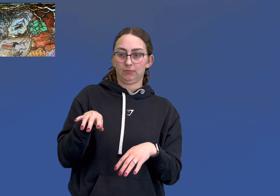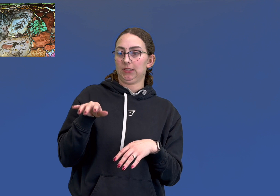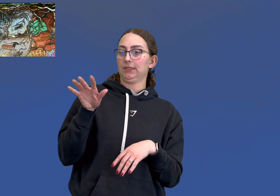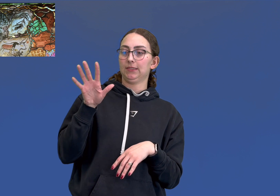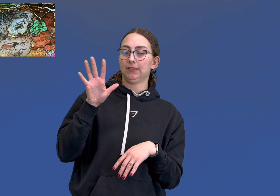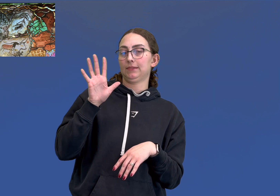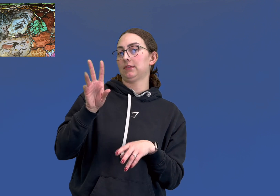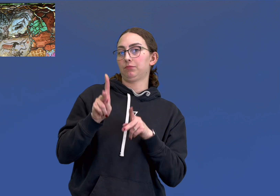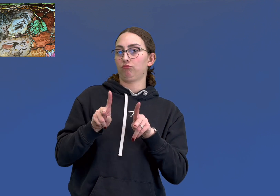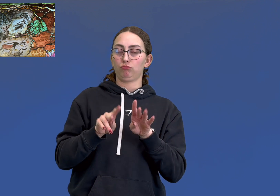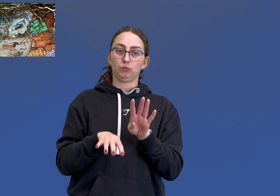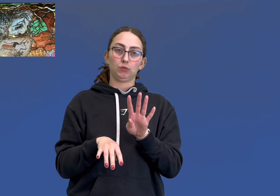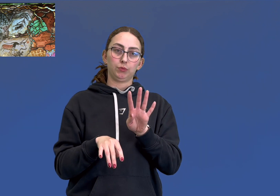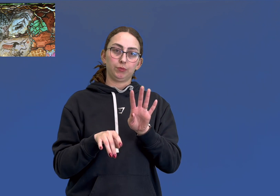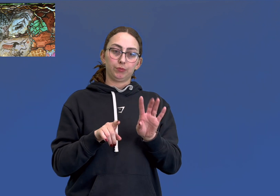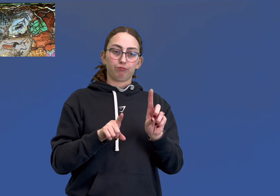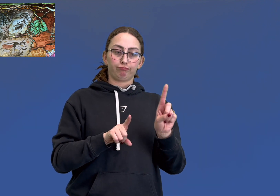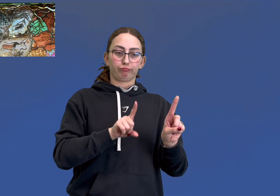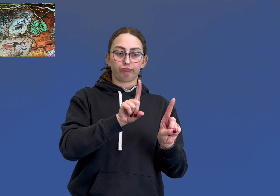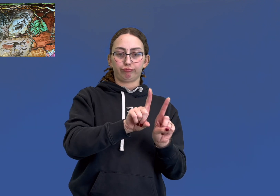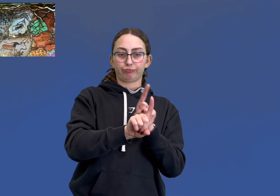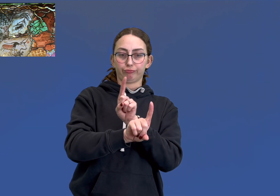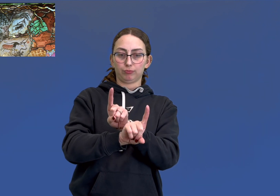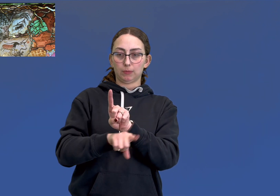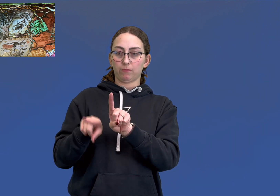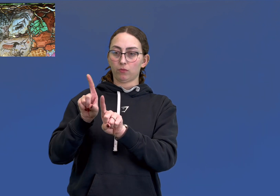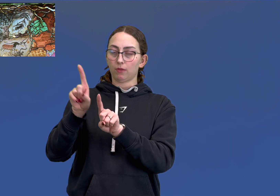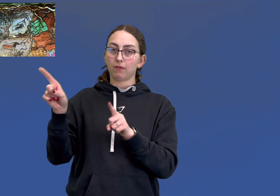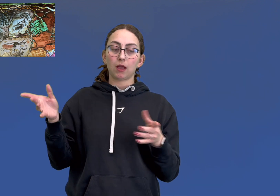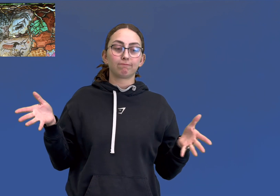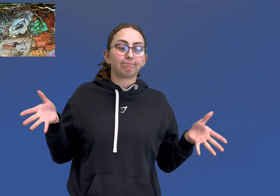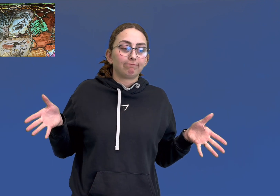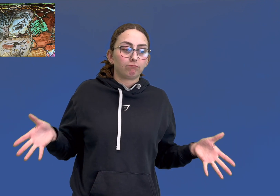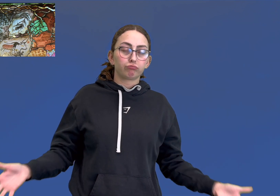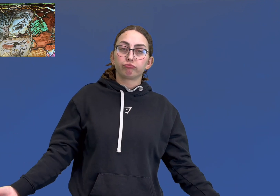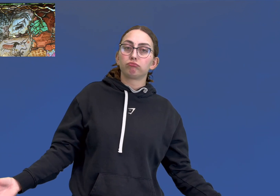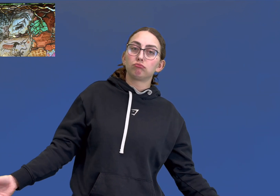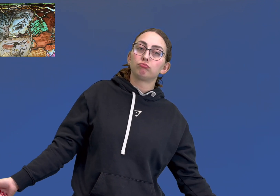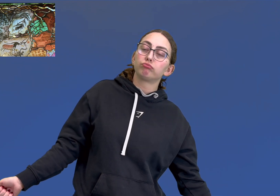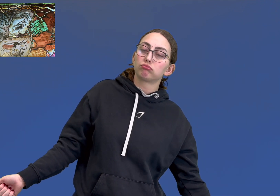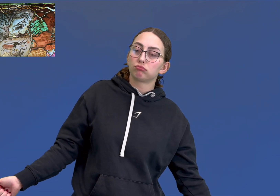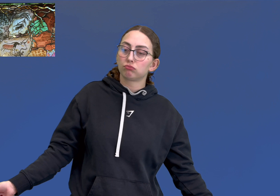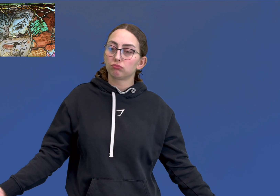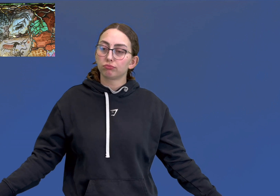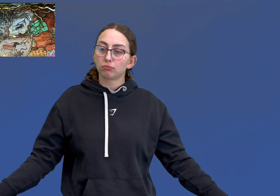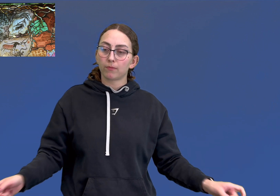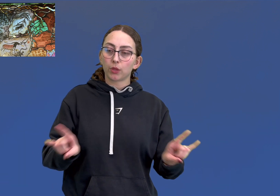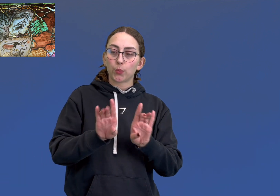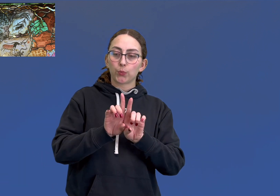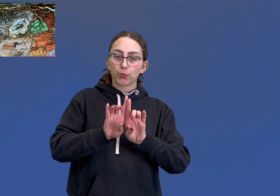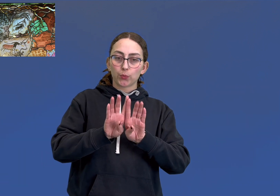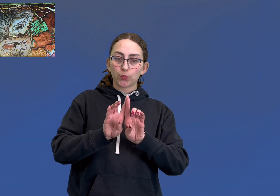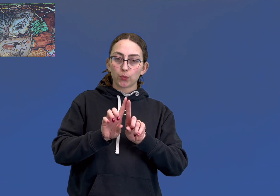there are five people shown in a line together they appear to be holding hands